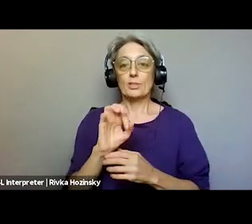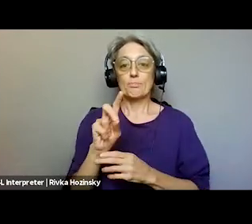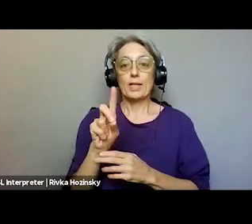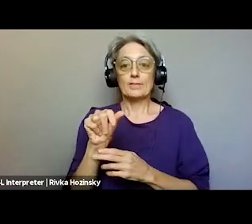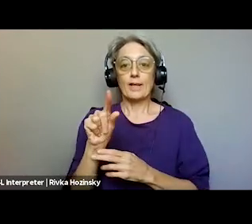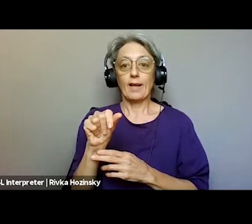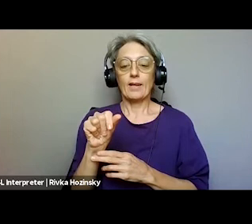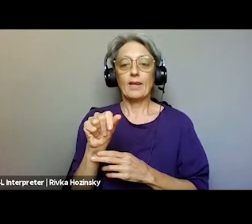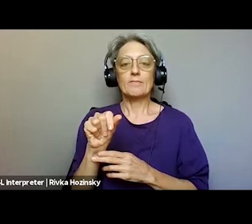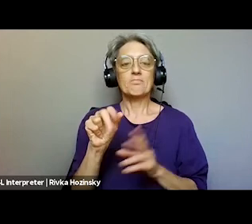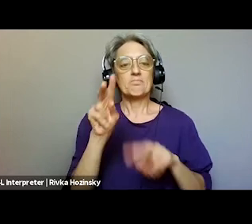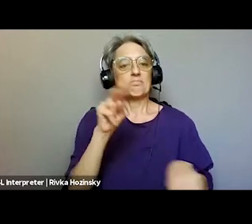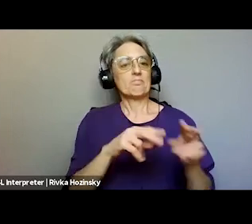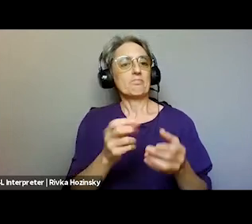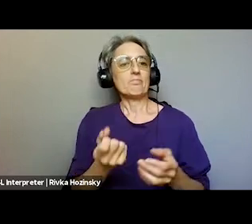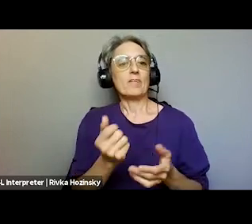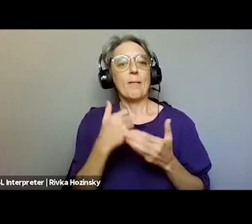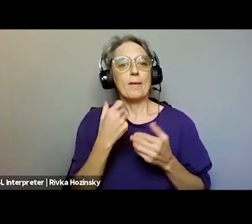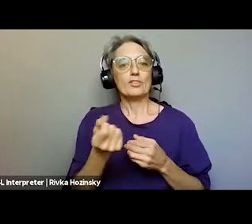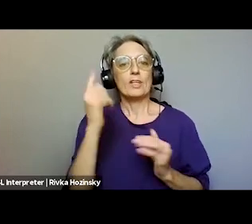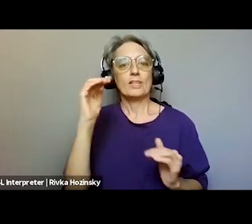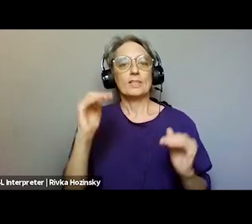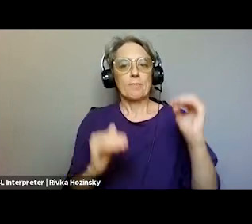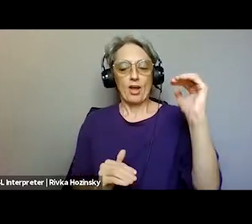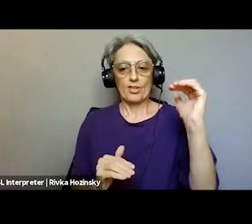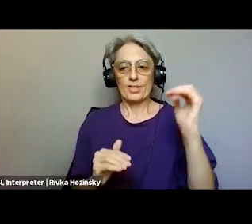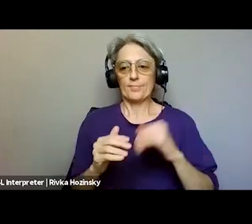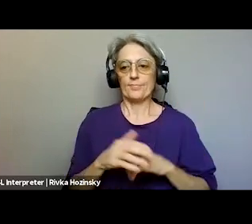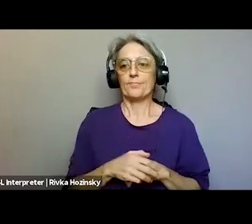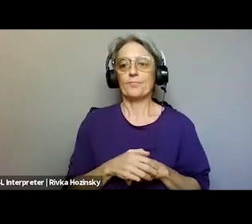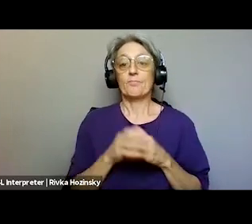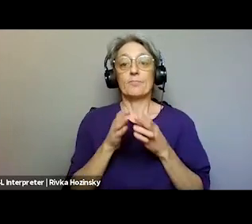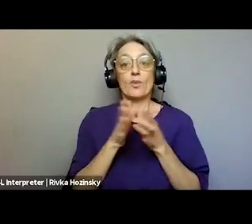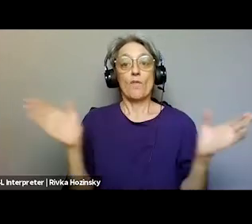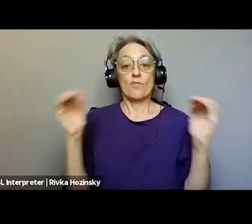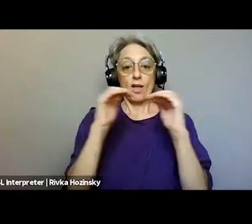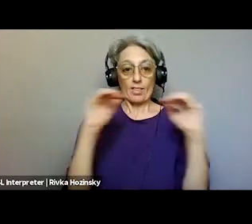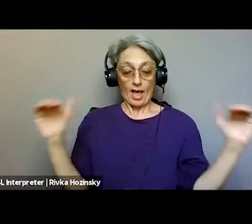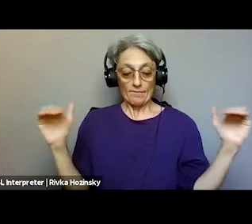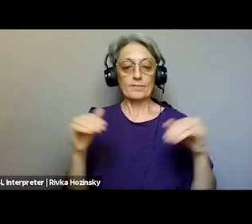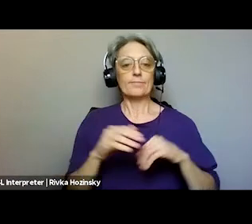disparities that we're seeing at an overall level and they provide us clues about areas